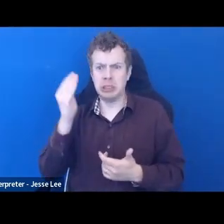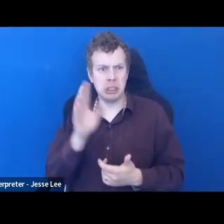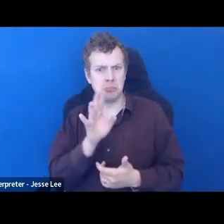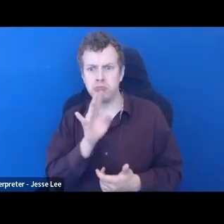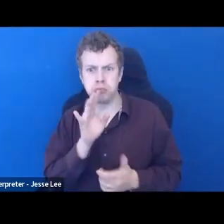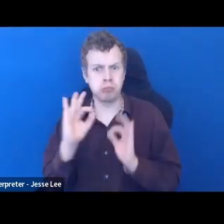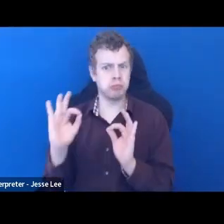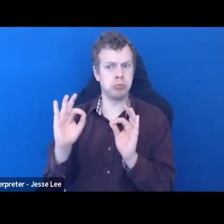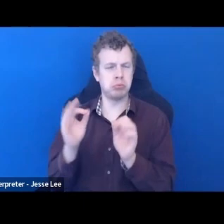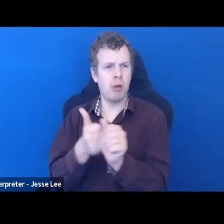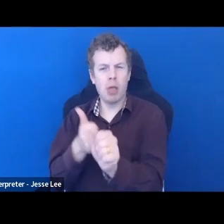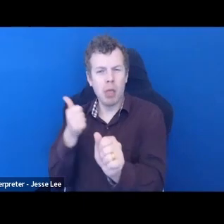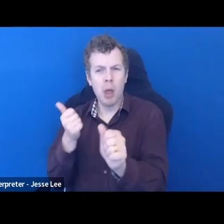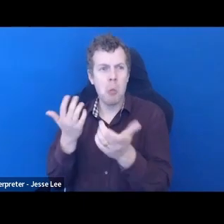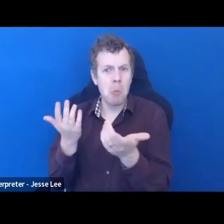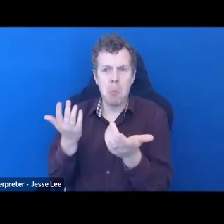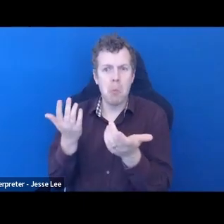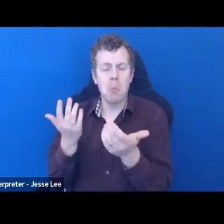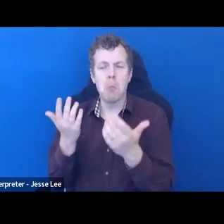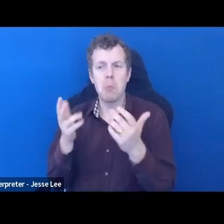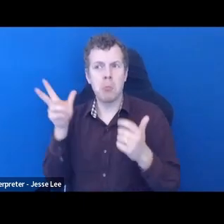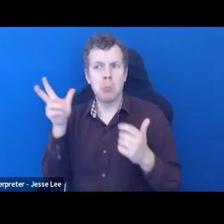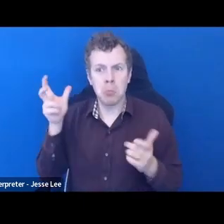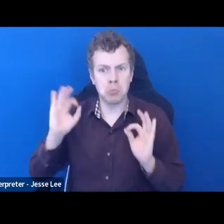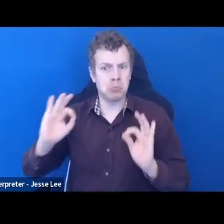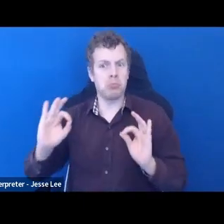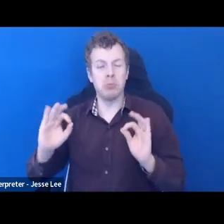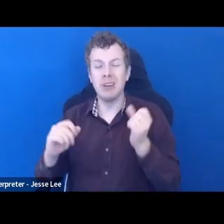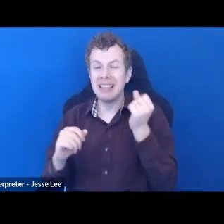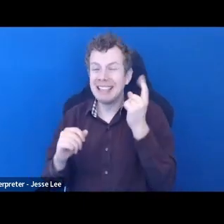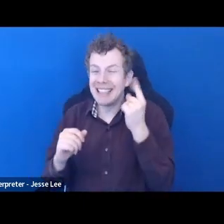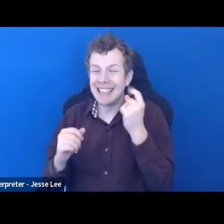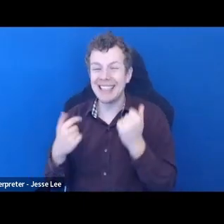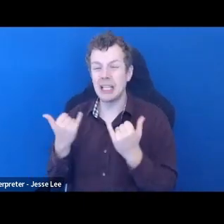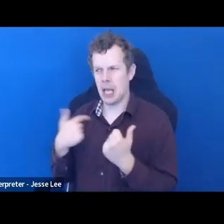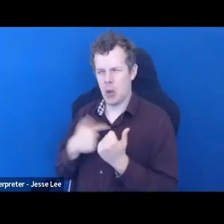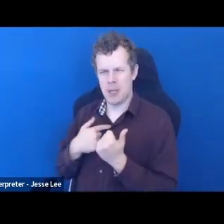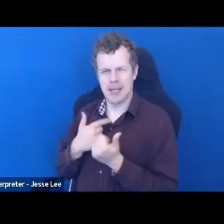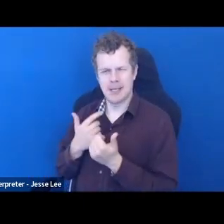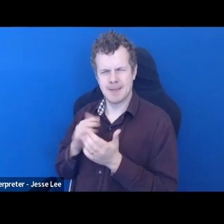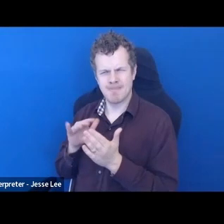Right? However, as the evidence accumulates we're seeing that there are some subtle difficulties.